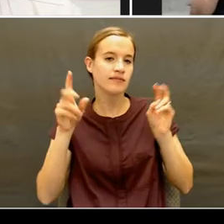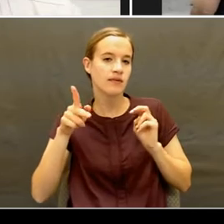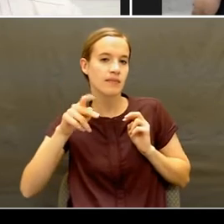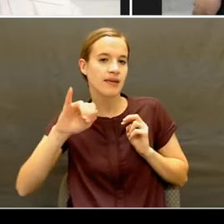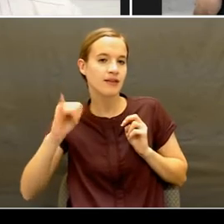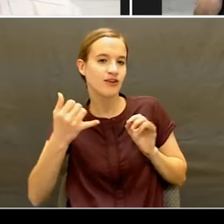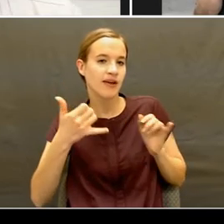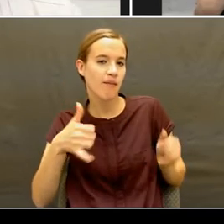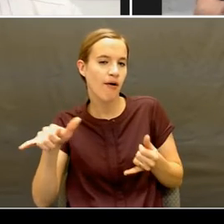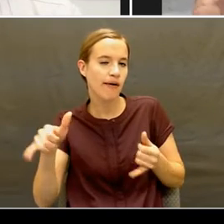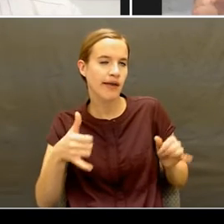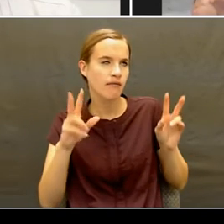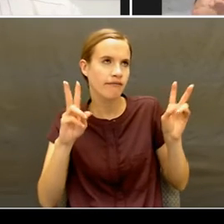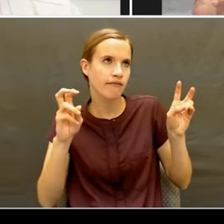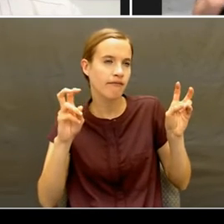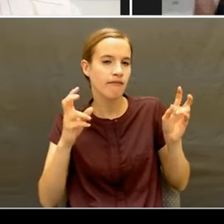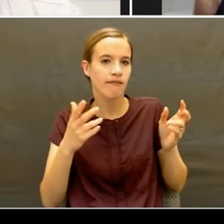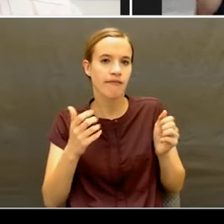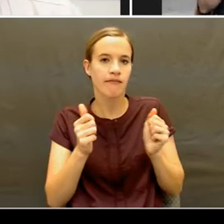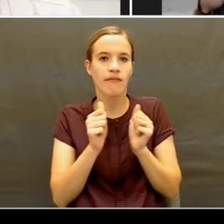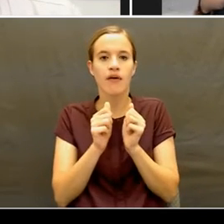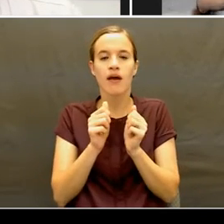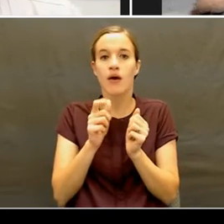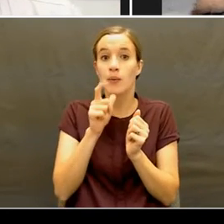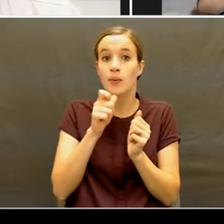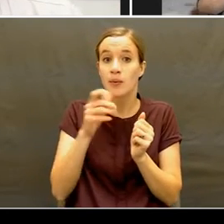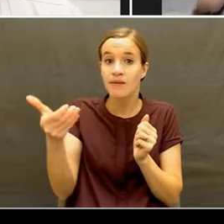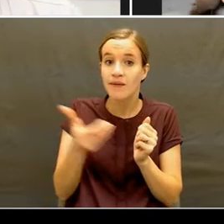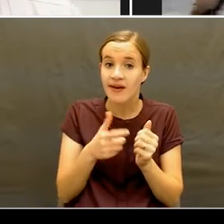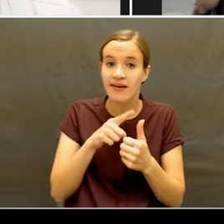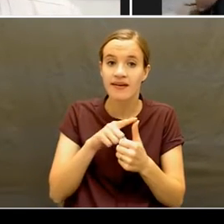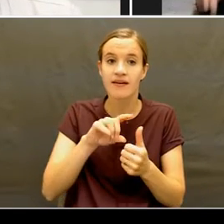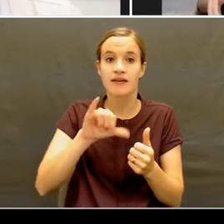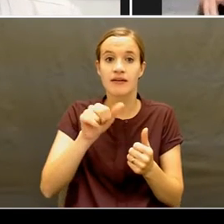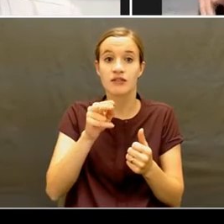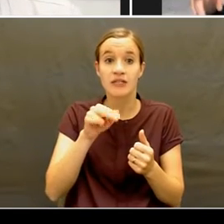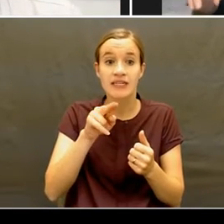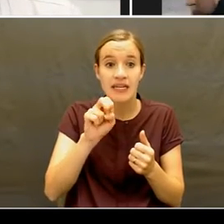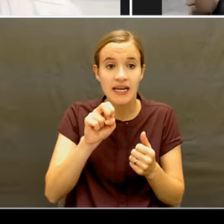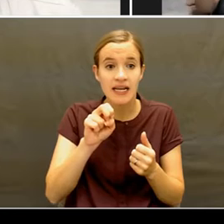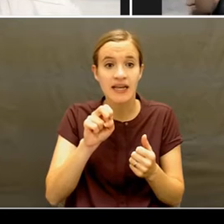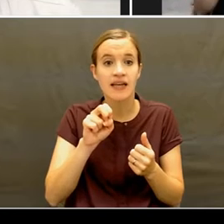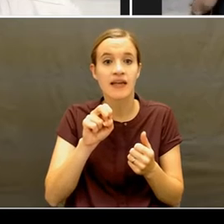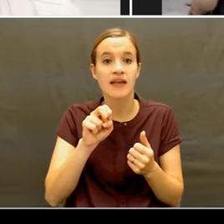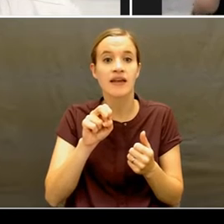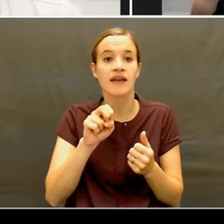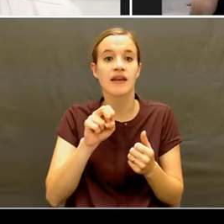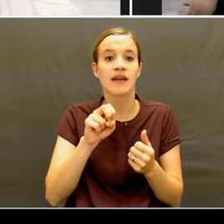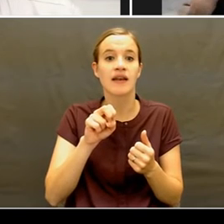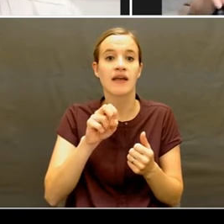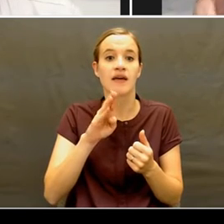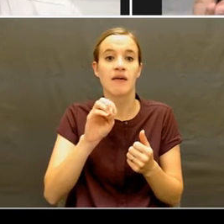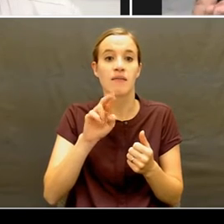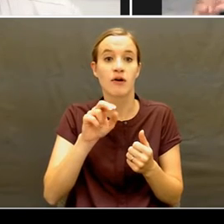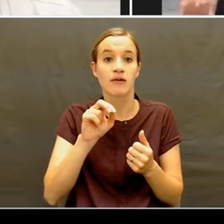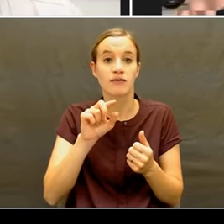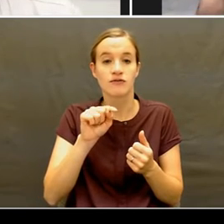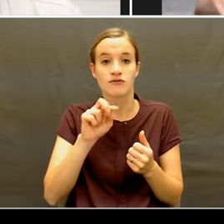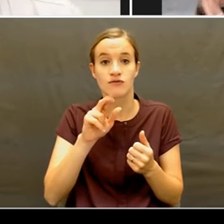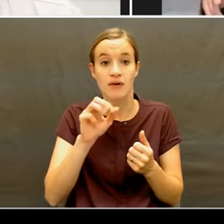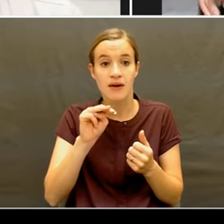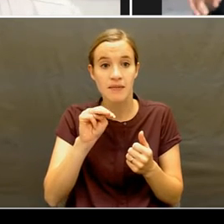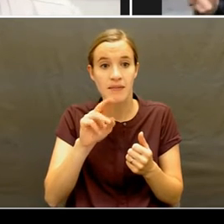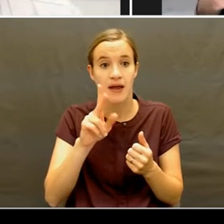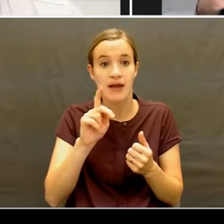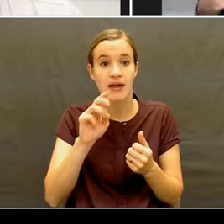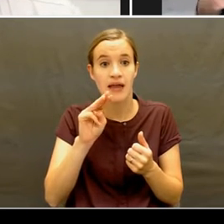guess I could call it that. With Janine Bertram Kemp, Yoshiko, which, you know, both, those are